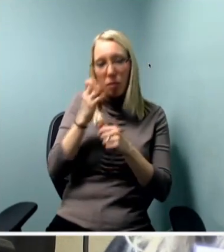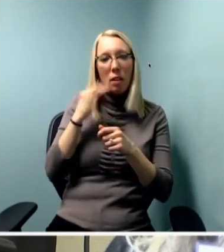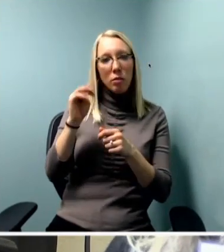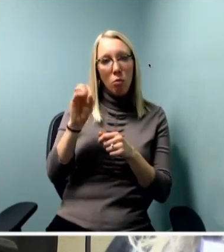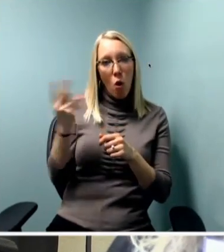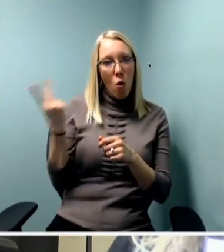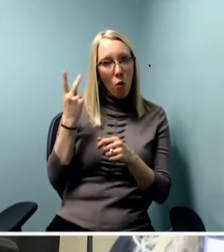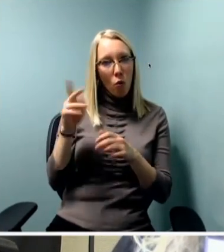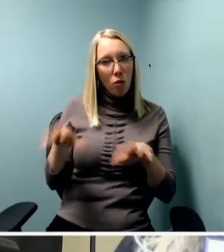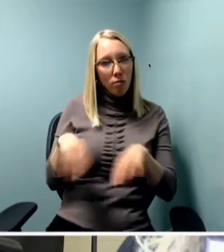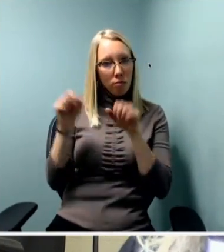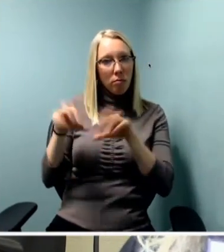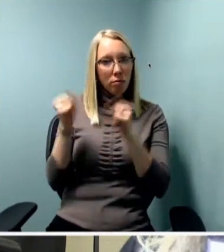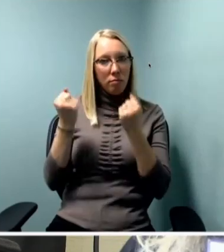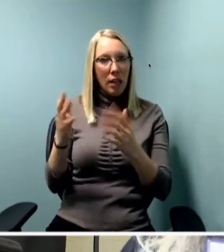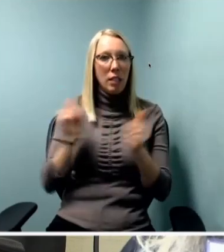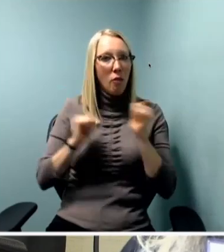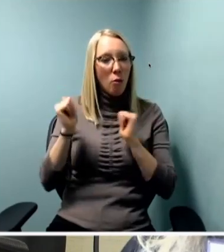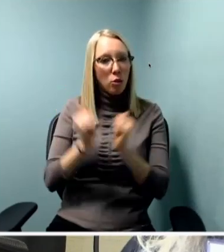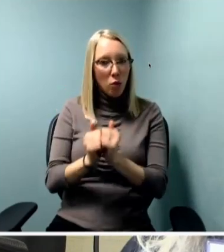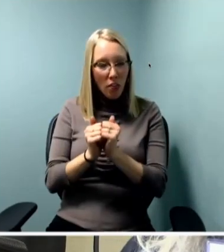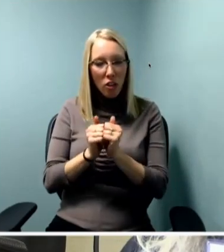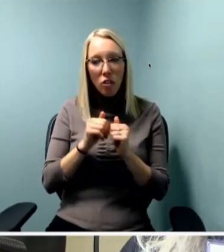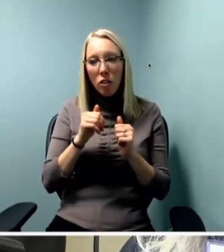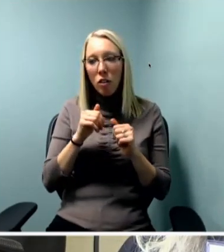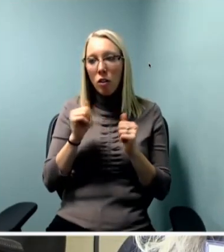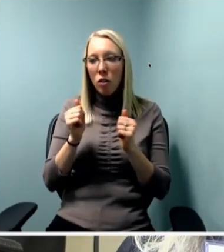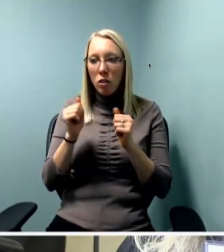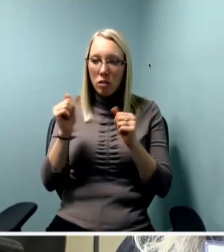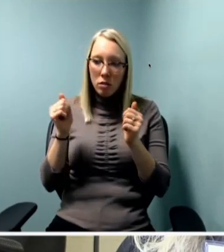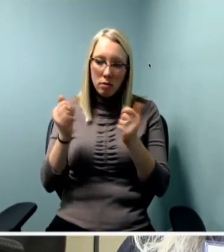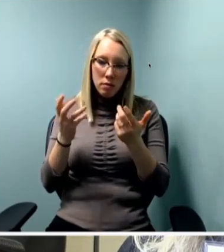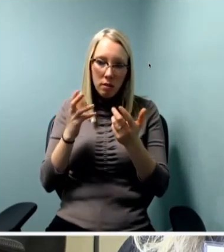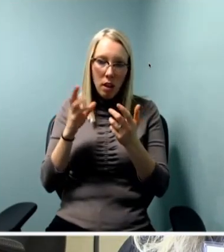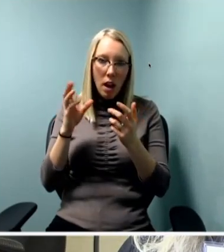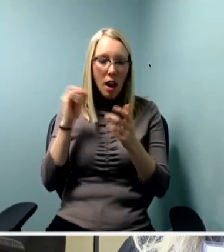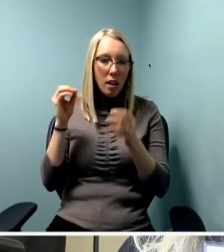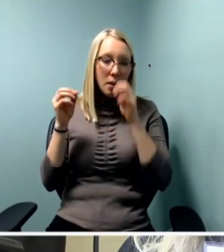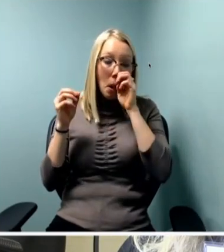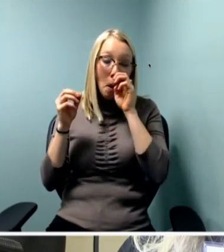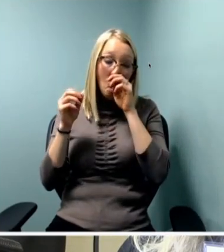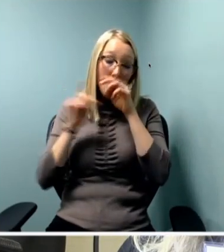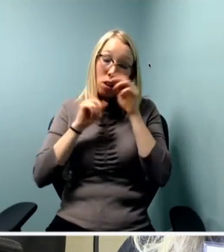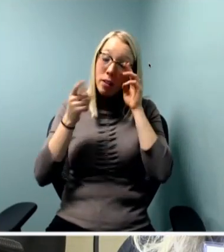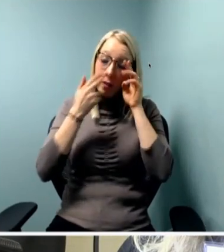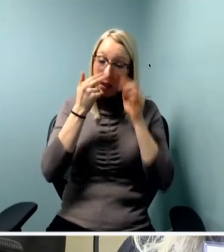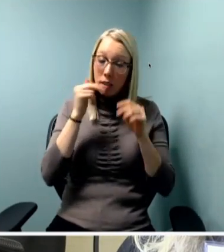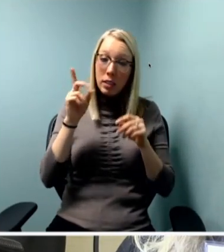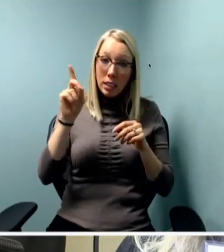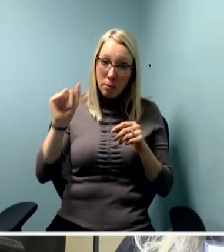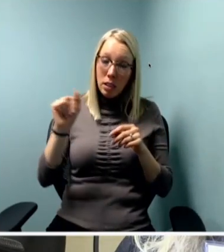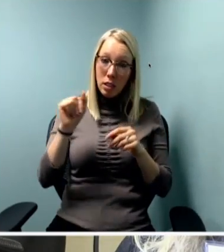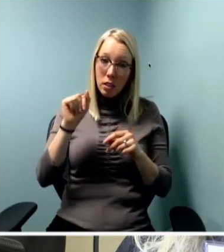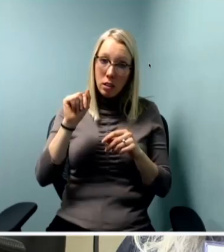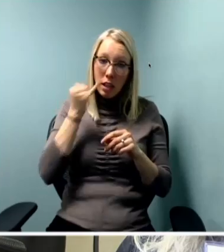and, you know, with the inclusive, the disability really-- particularly when you have a visible disability--